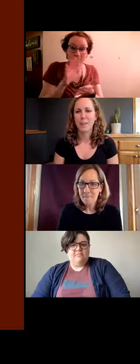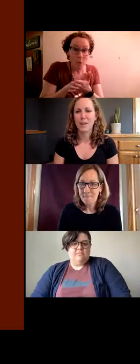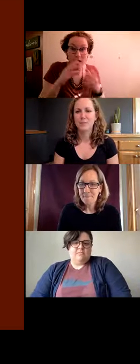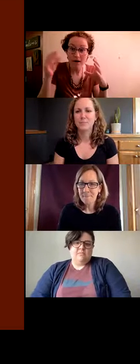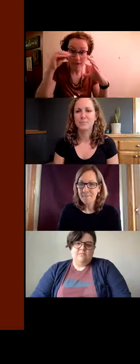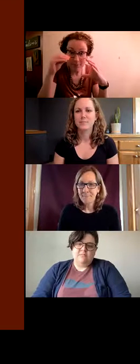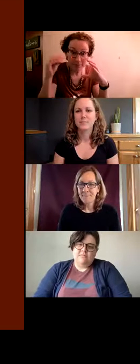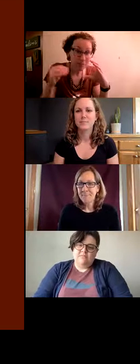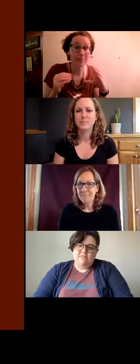Chelsea: Definitely. And next